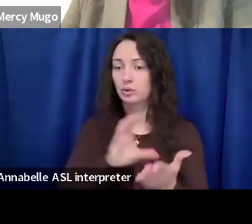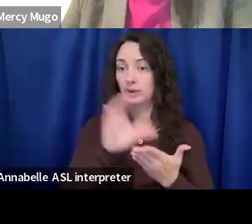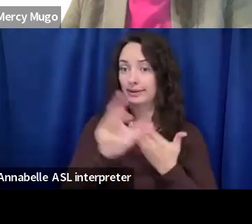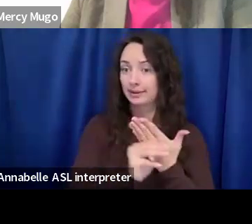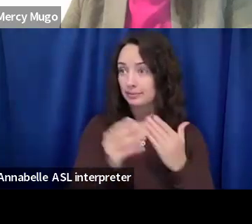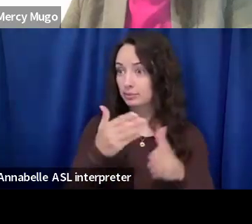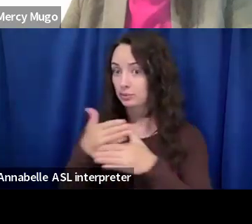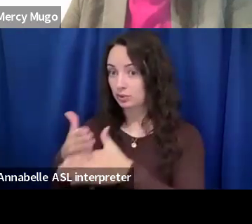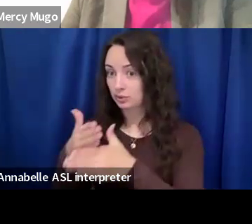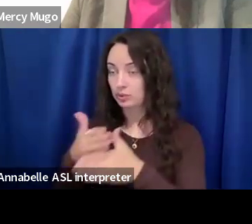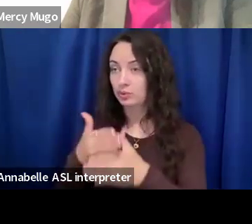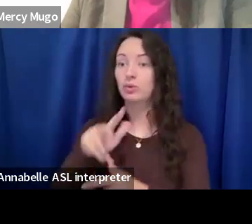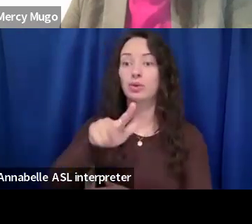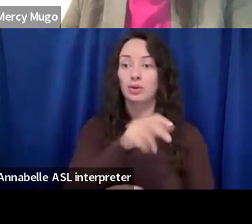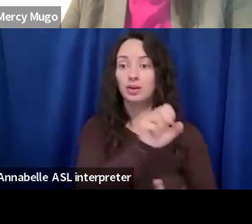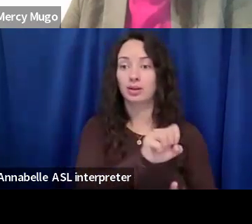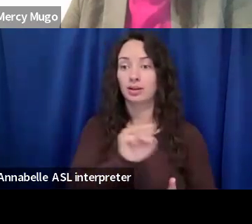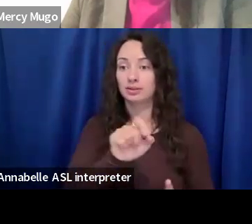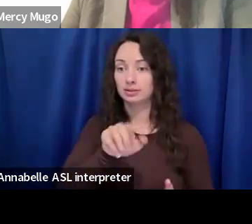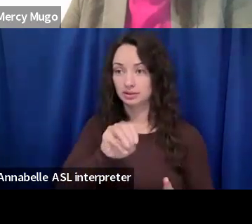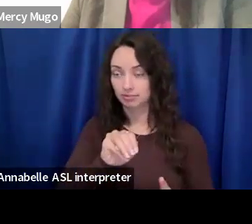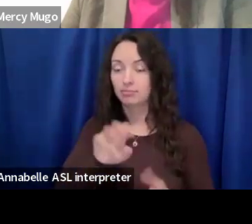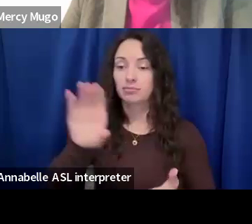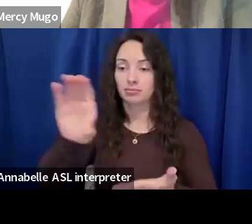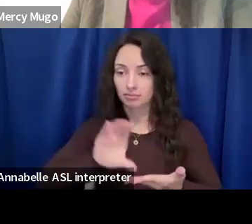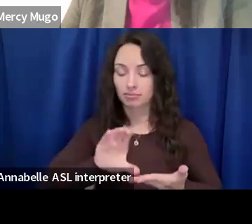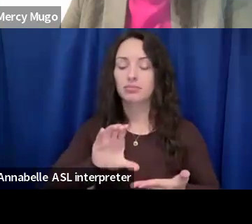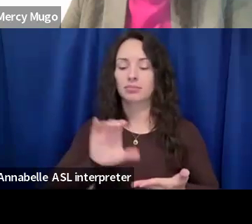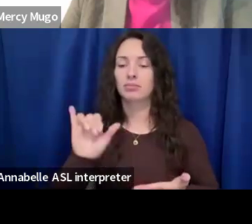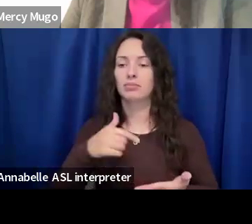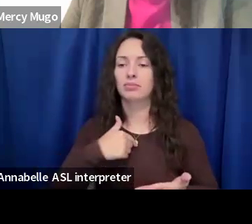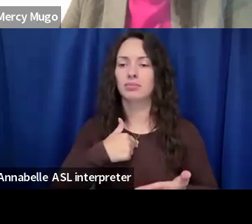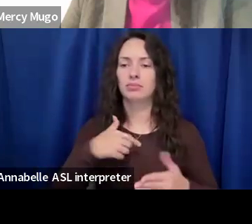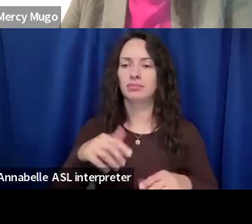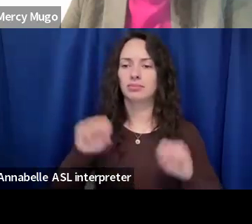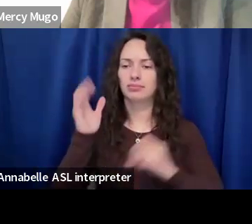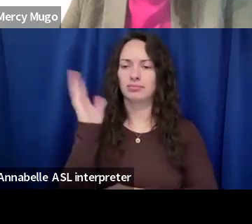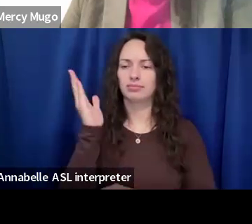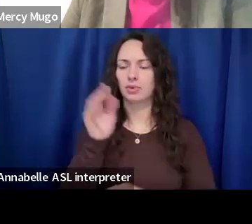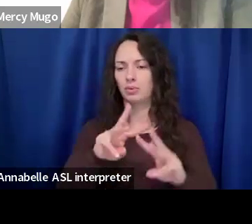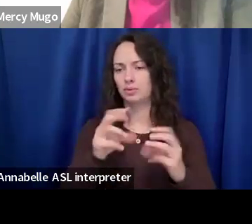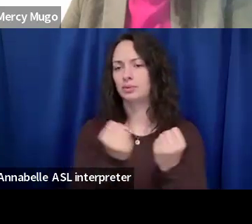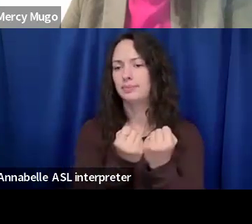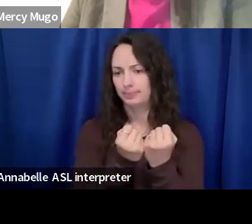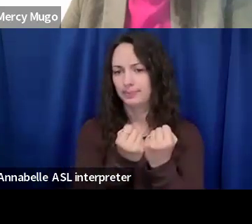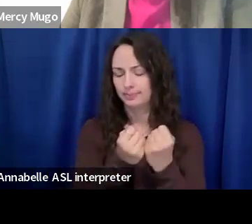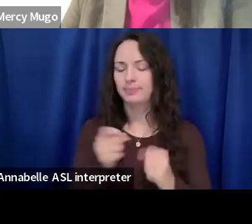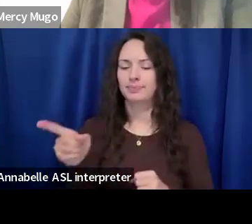hosted a workshop in 2022 at the University of Washington for 30 colleges all over the